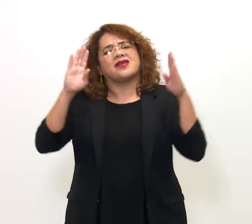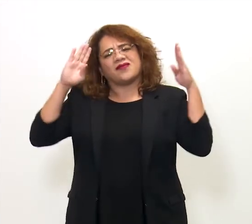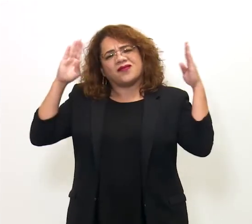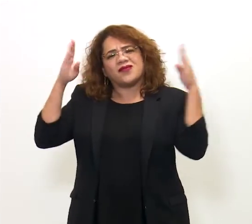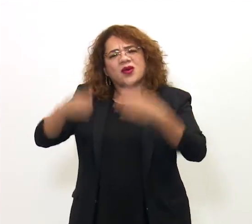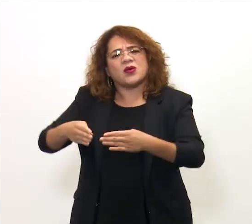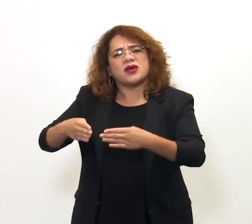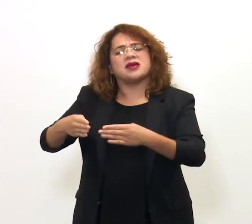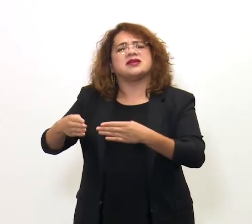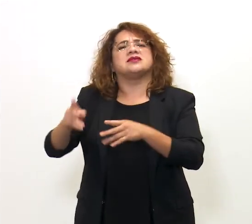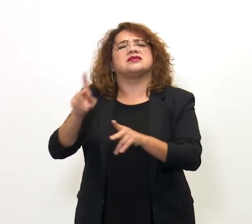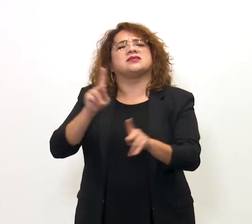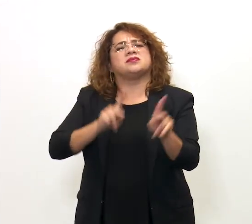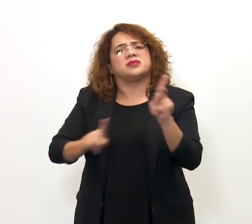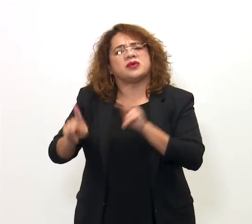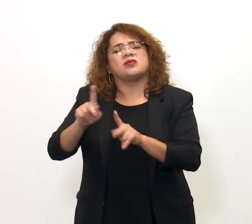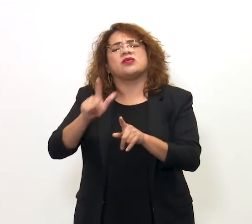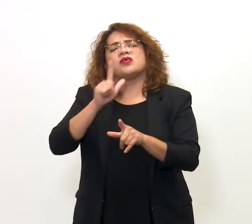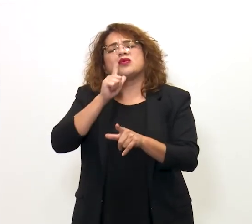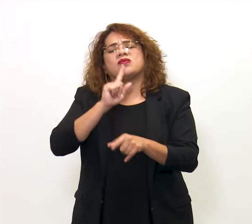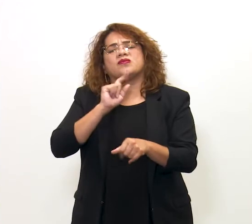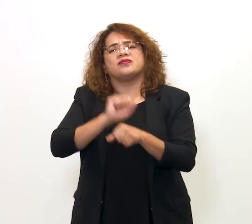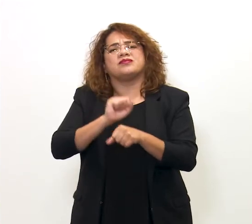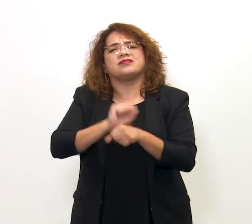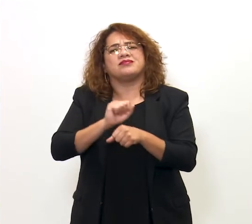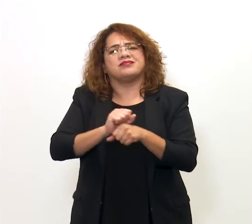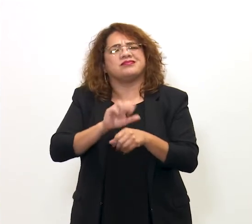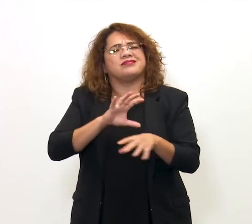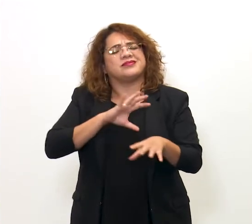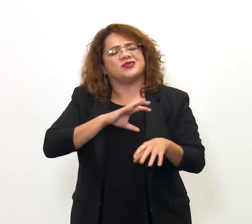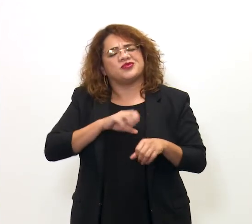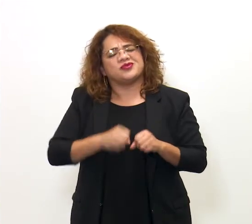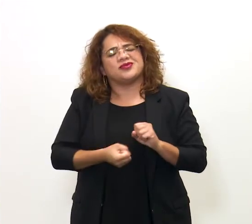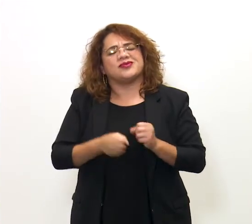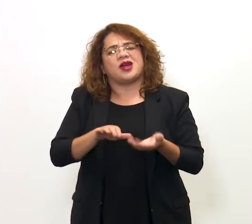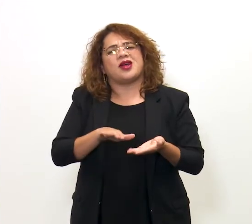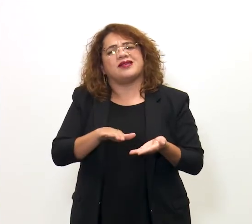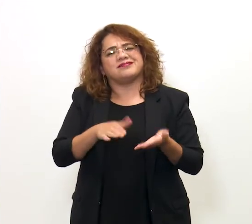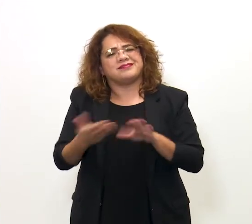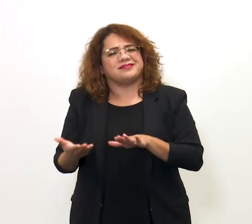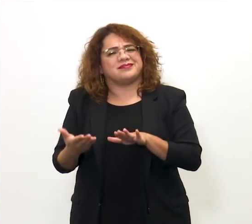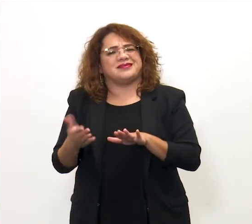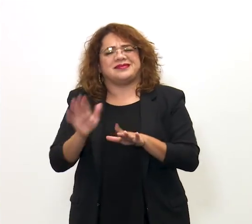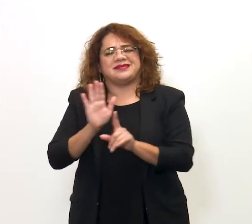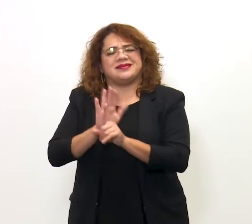have have lost individuals because it's gonna be very important to have a place for for folks to go